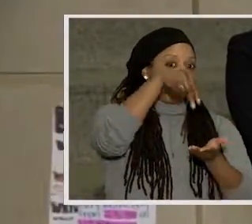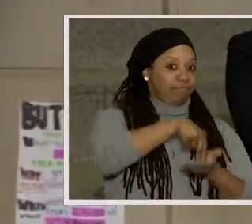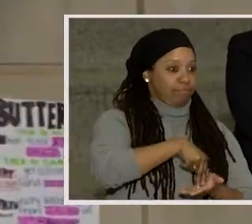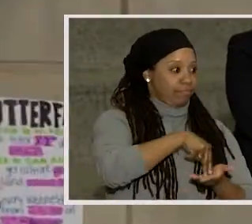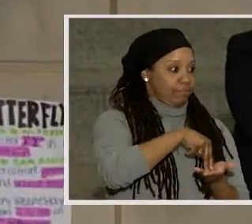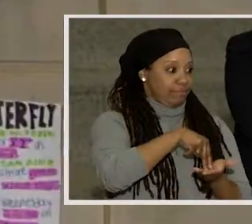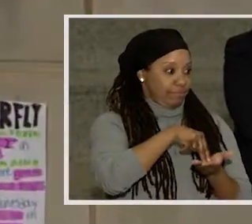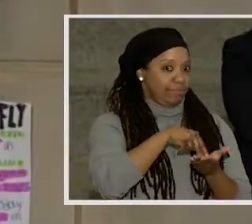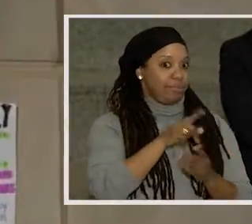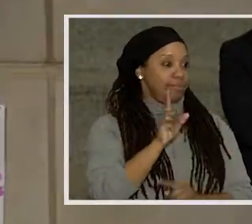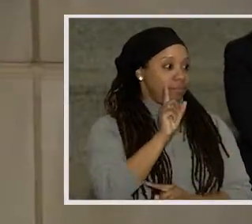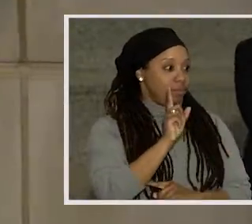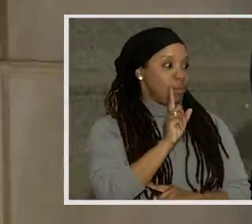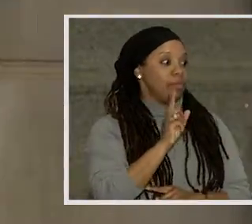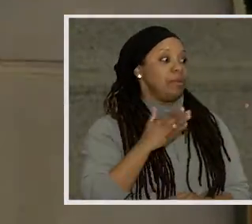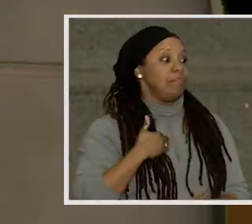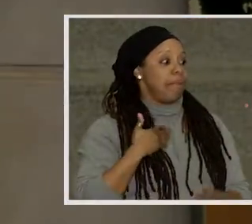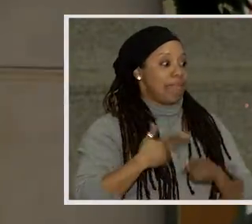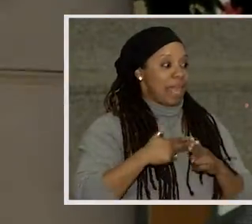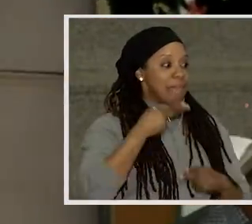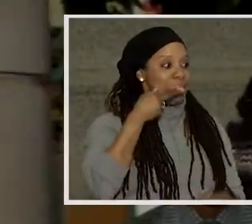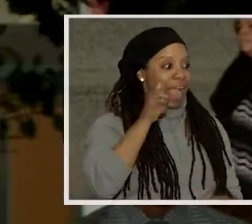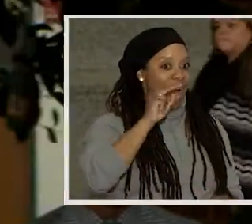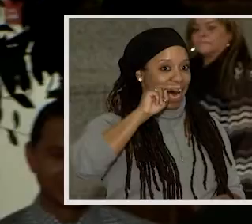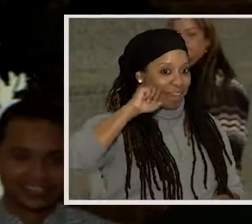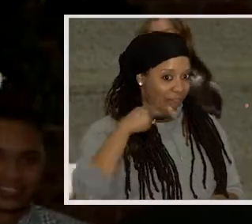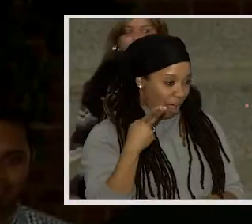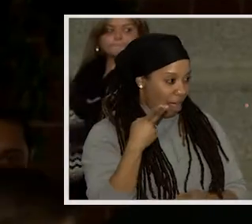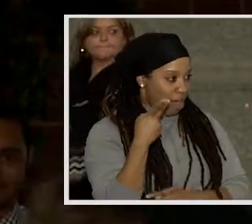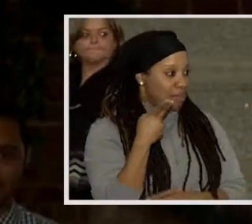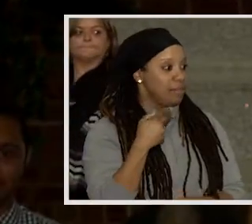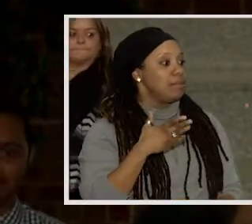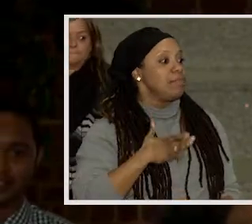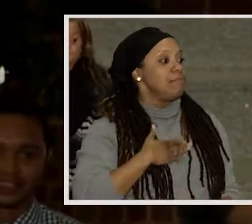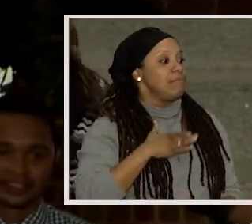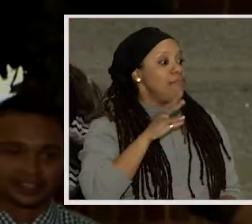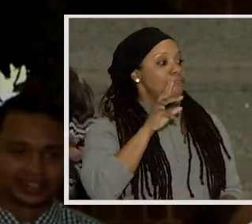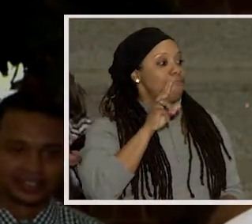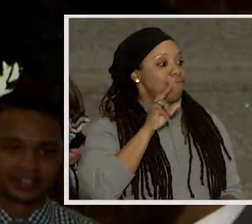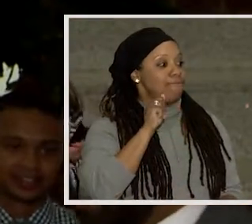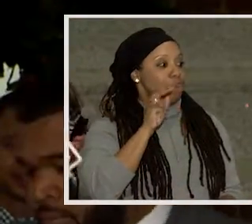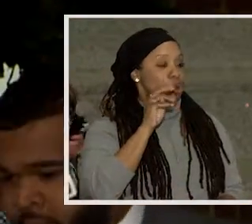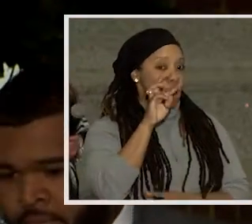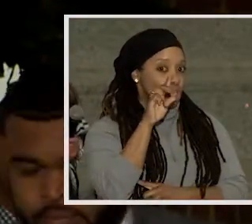OH, THANK YOU. ONE OF THE REASONS IS BECAUSE WE WORKED WITH A BUDGET OF $120.